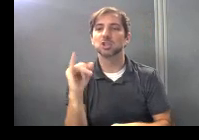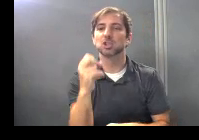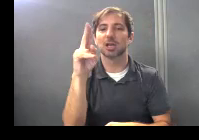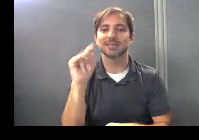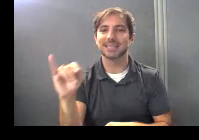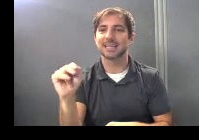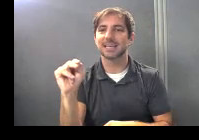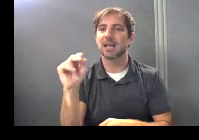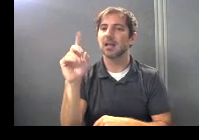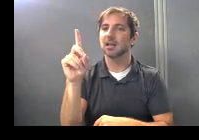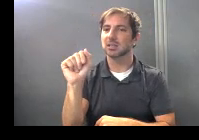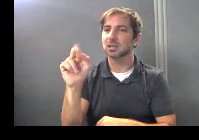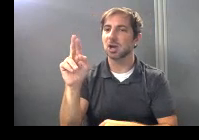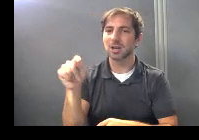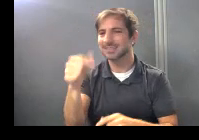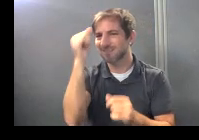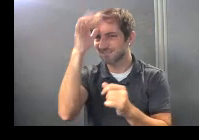THE FATHER OF PEOPLE WITH AMERICAN'S WITH DISABILITIES ACT.